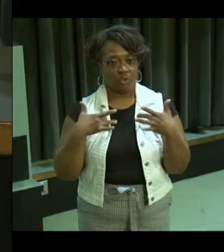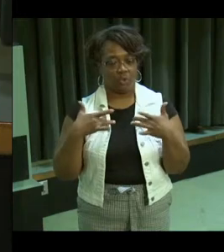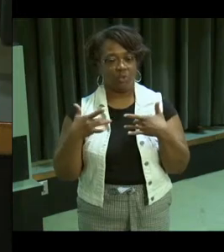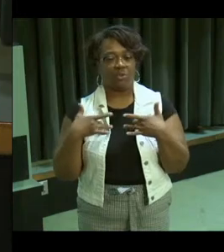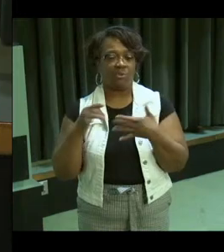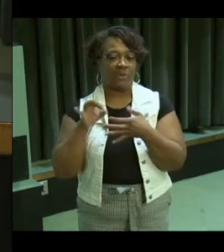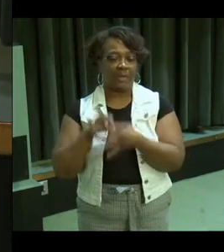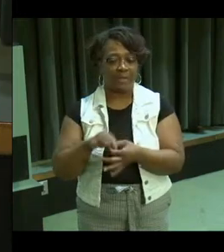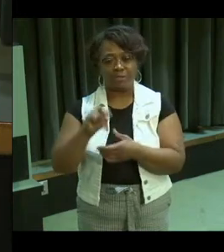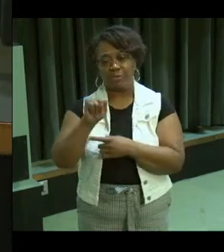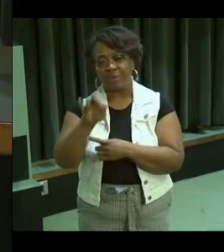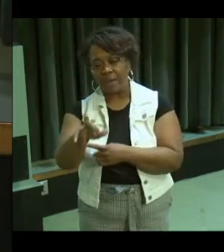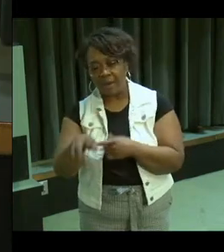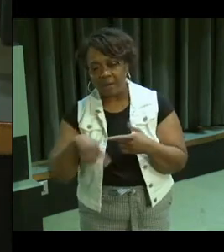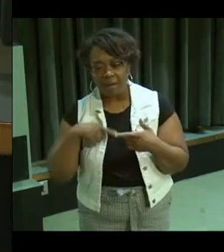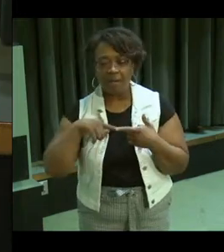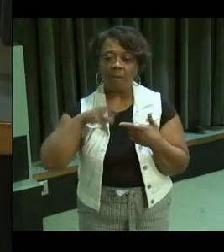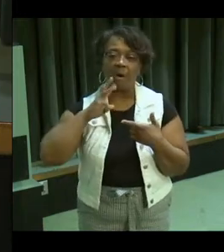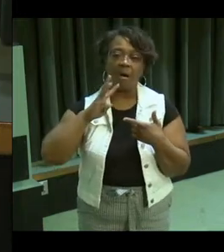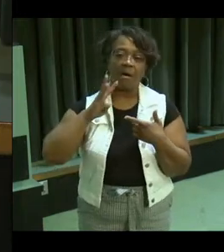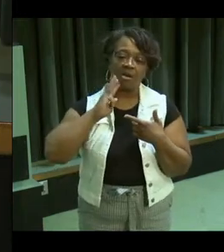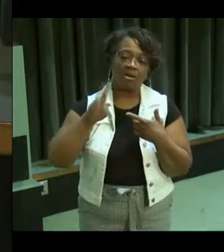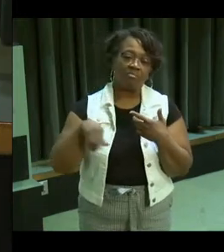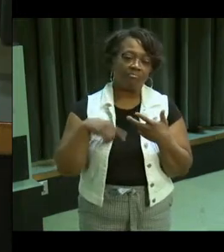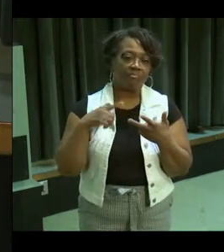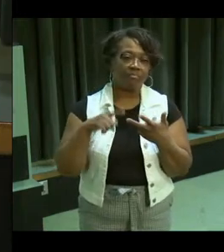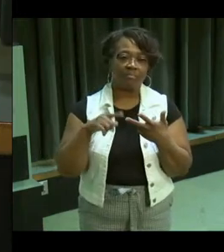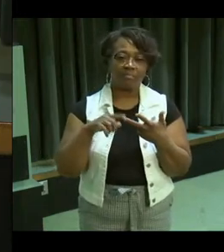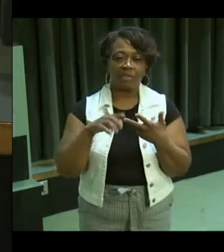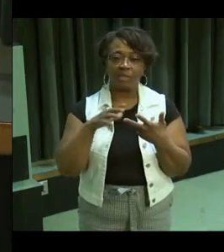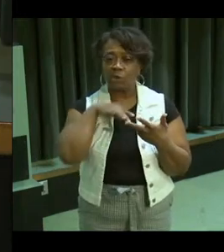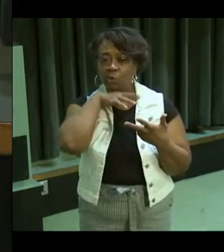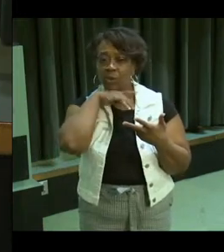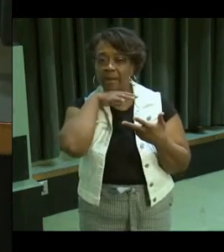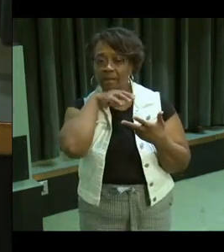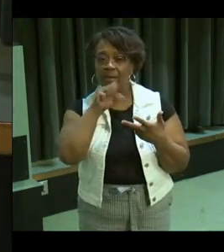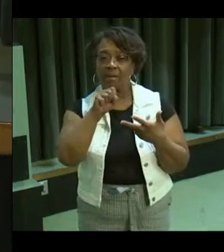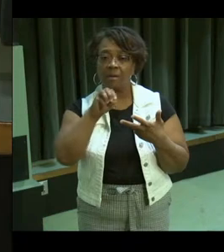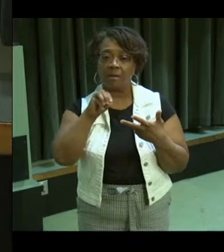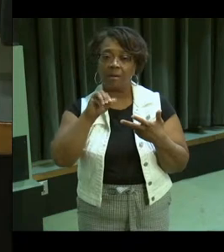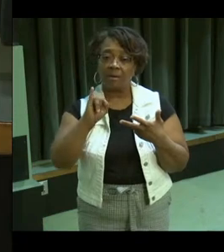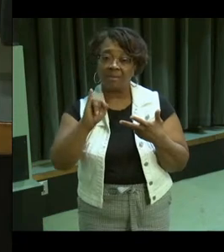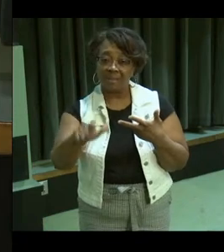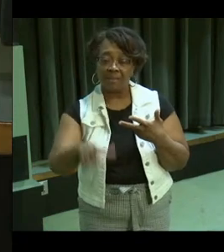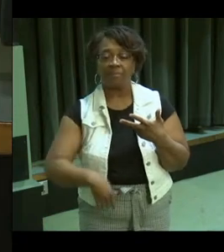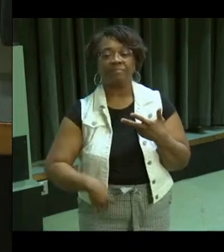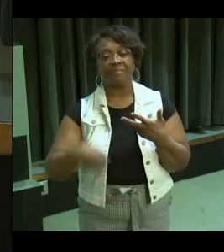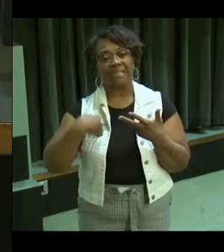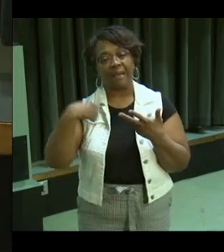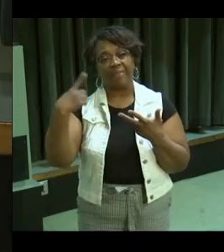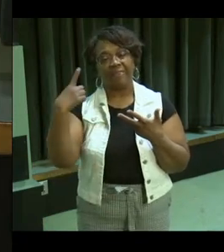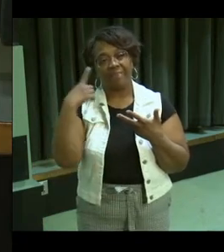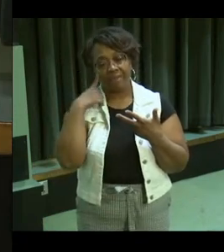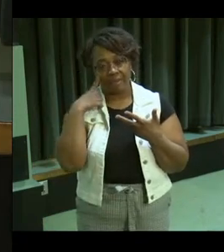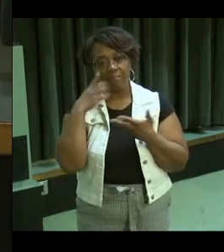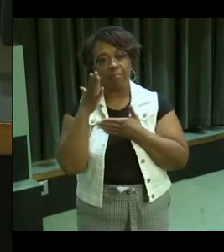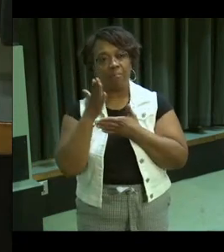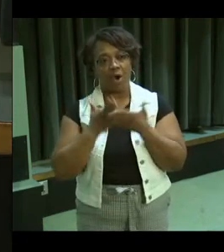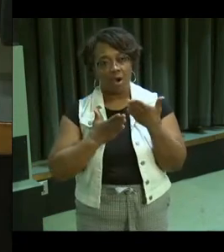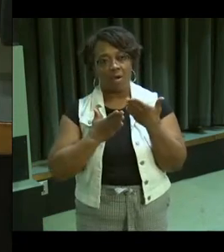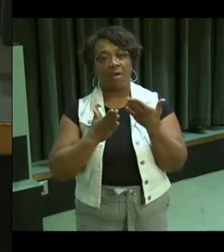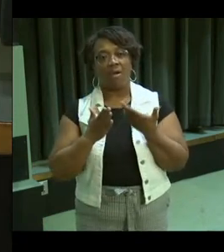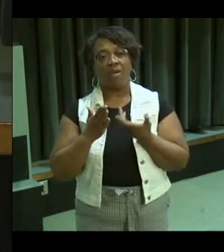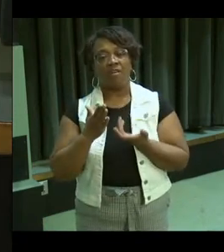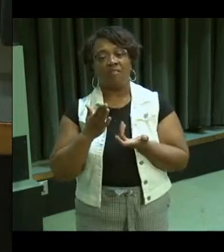know, having to do with air,